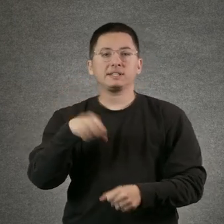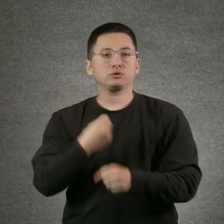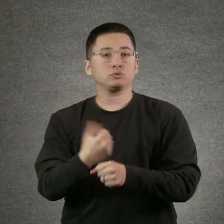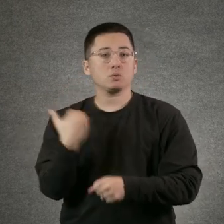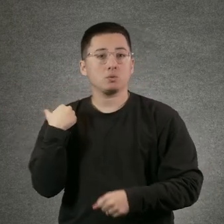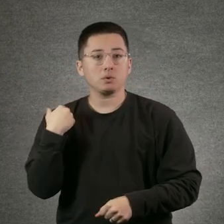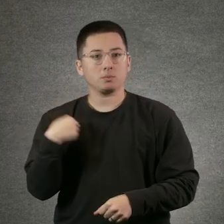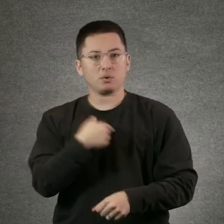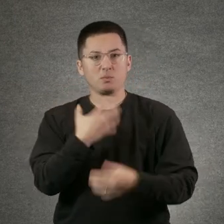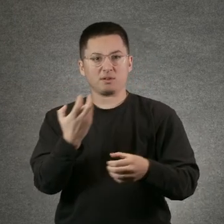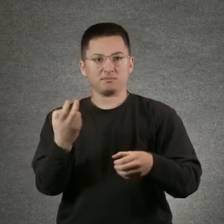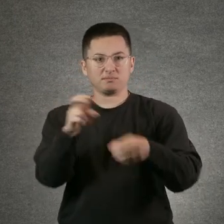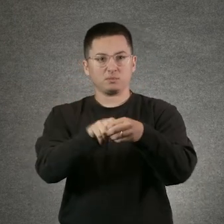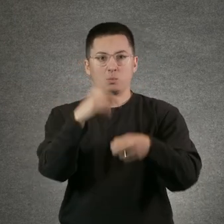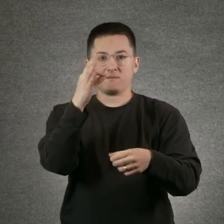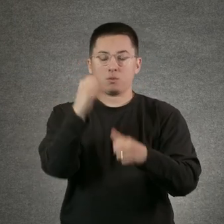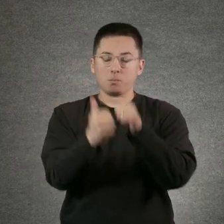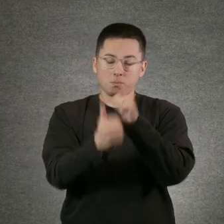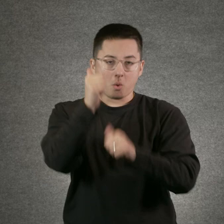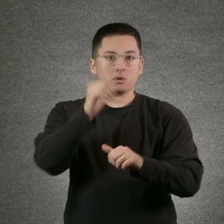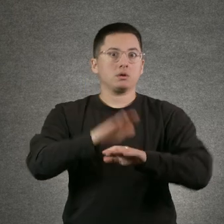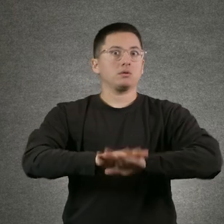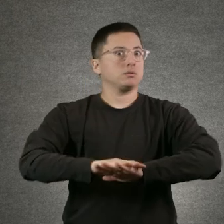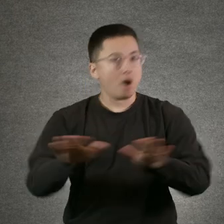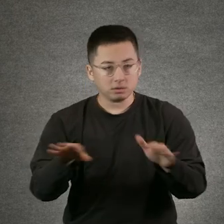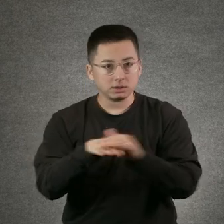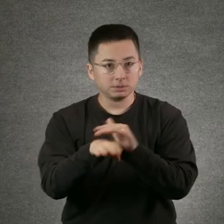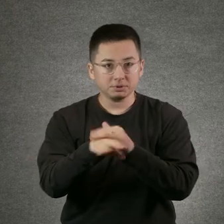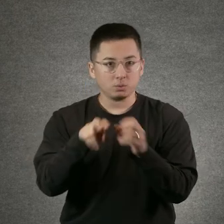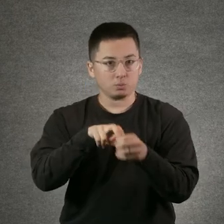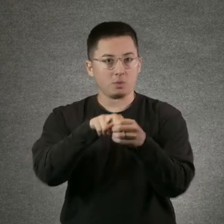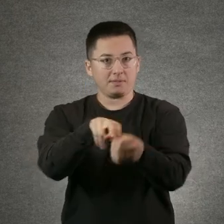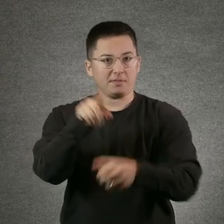is one of the most inaccessible rides there.